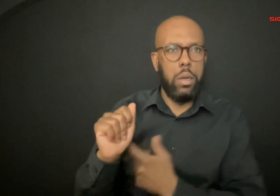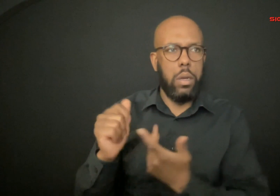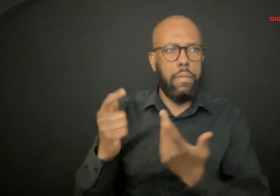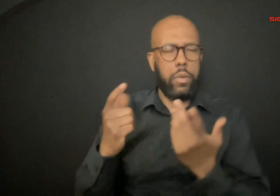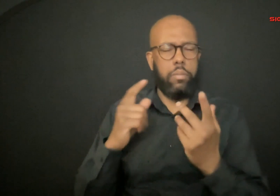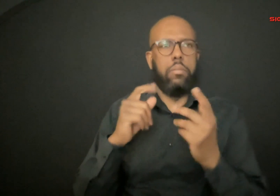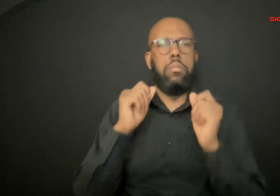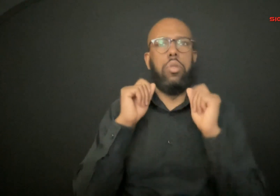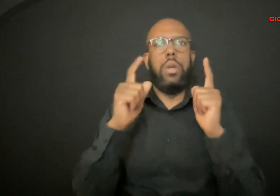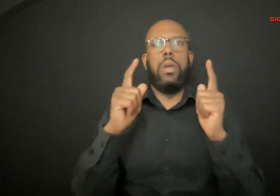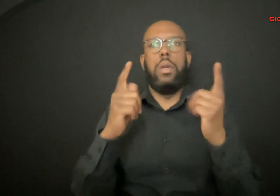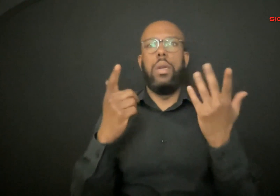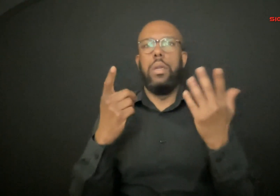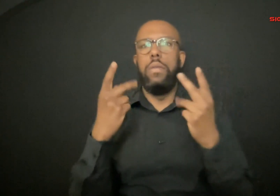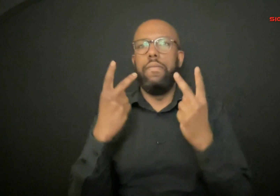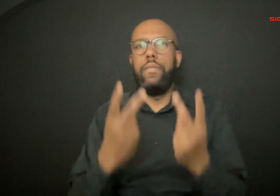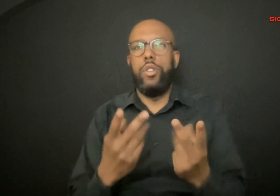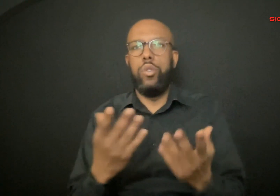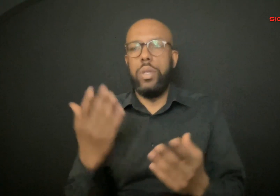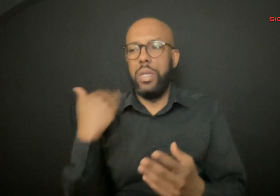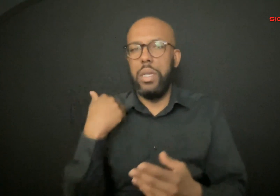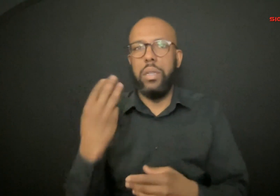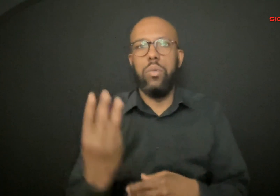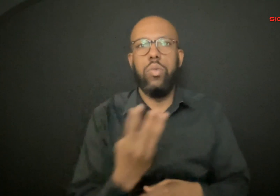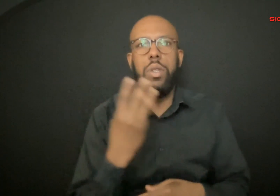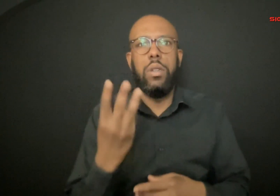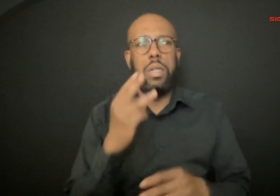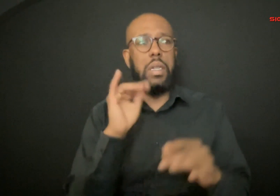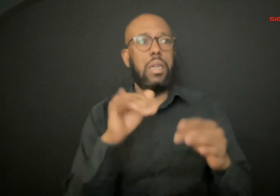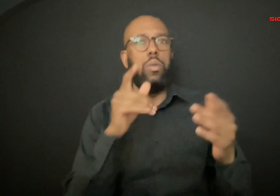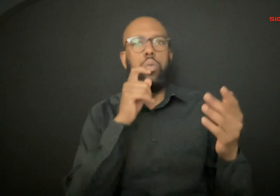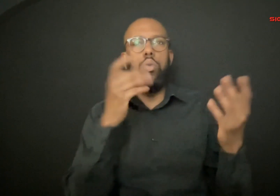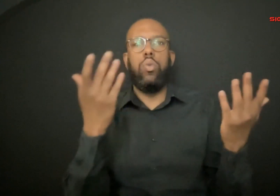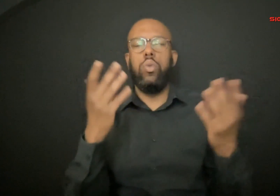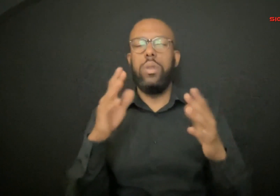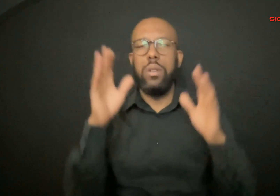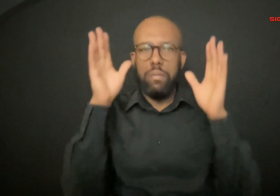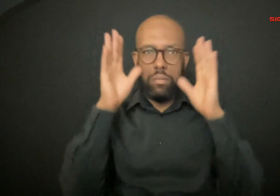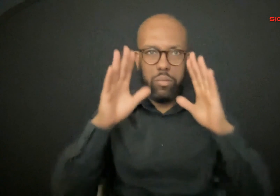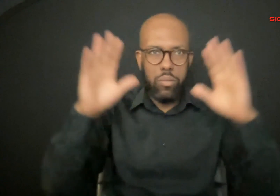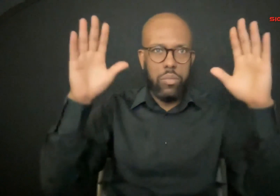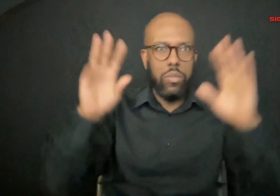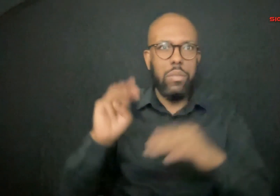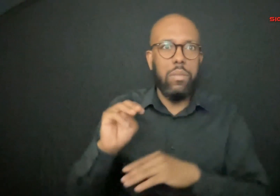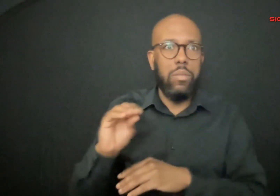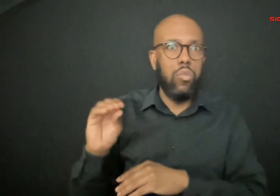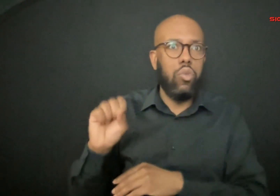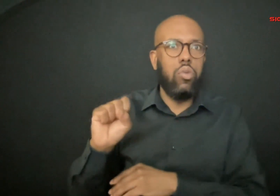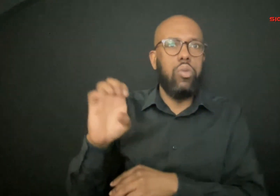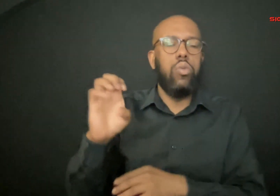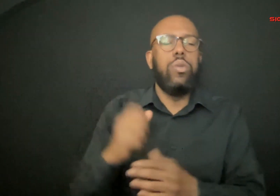a movie theater in Alaska got a surprising visitor last Wednesday a moose